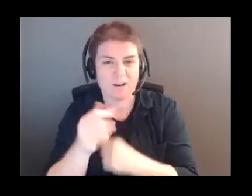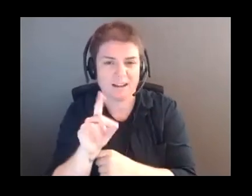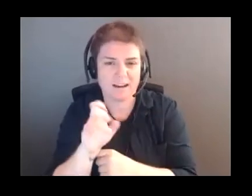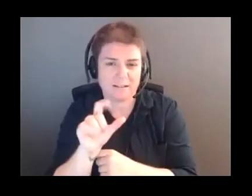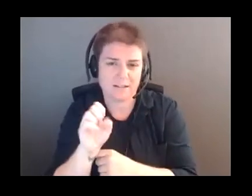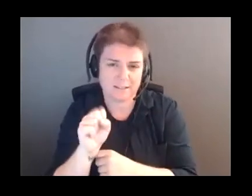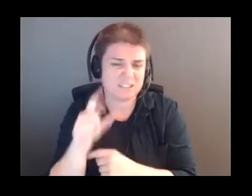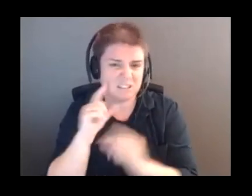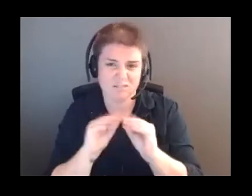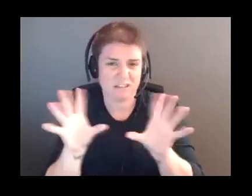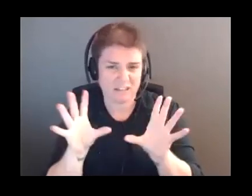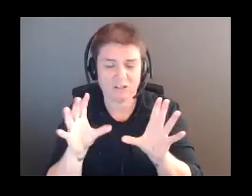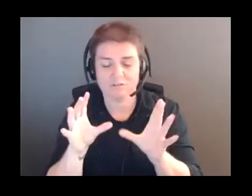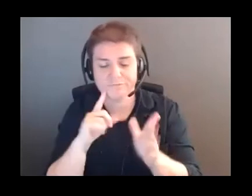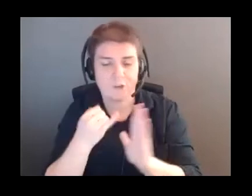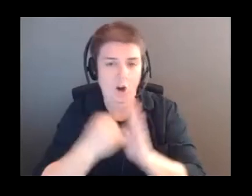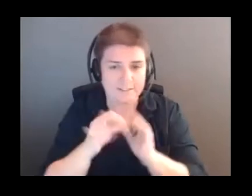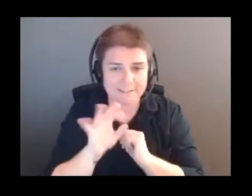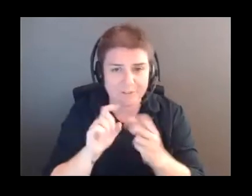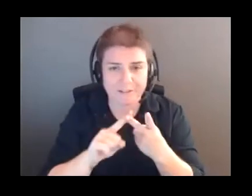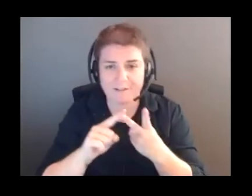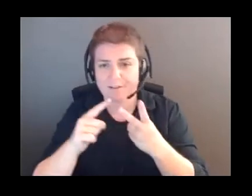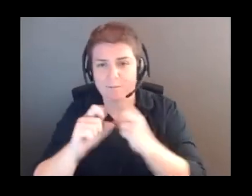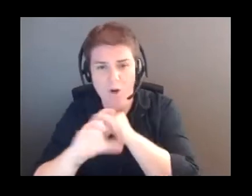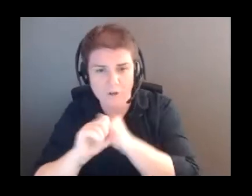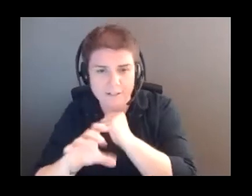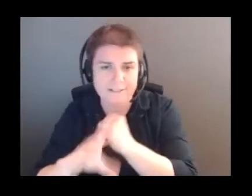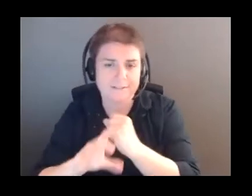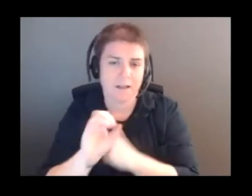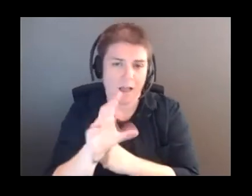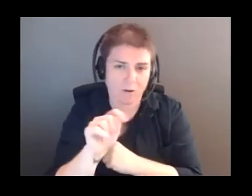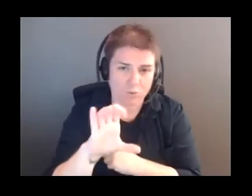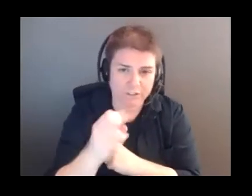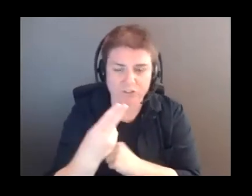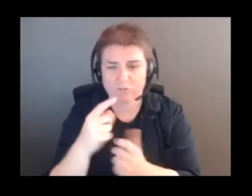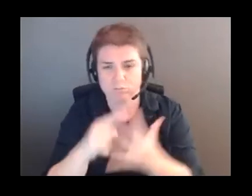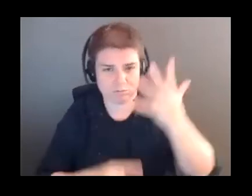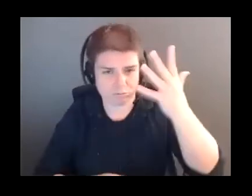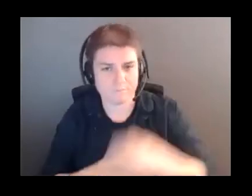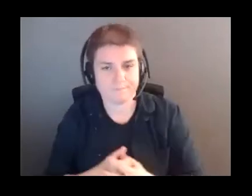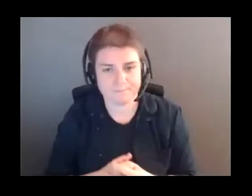include things such as artists fees, marketing or outreach expenses, and so on. A note for